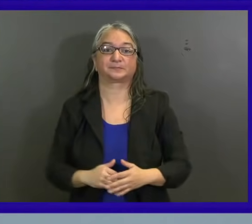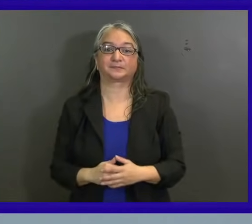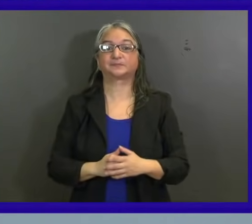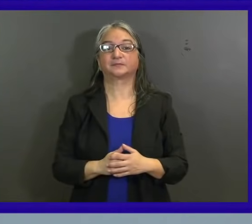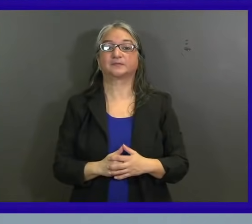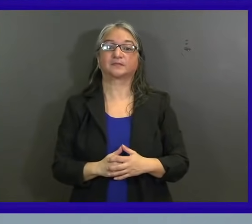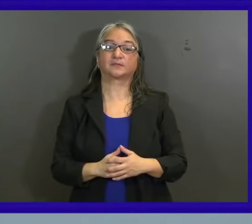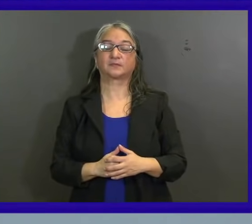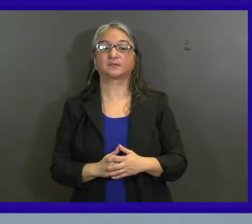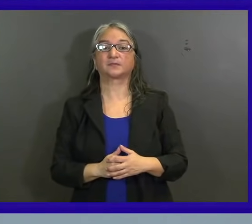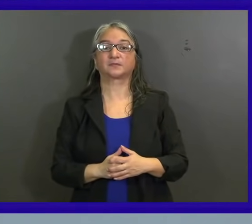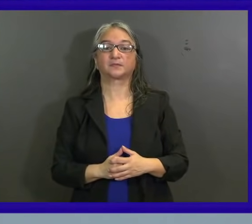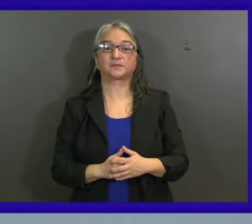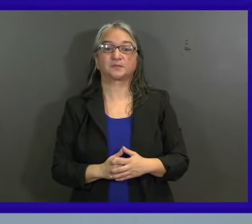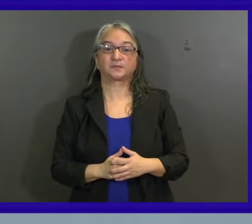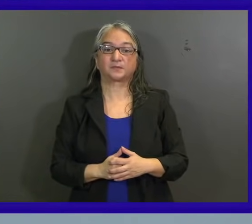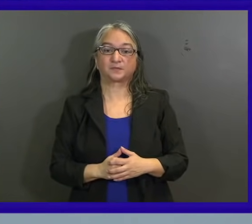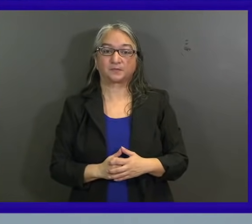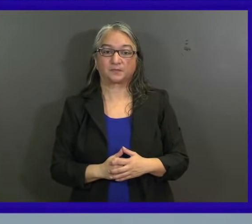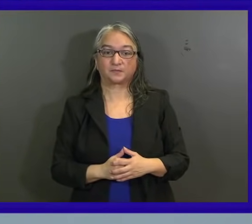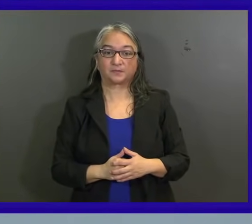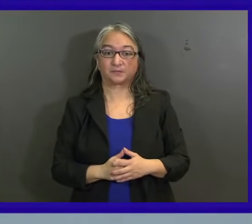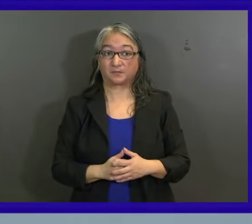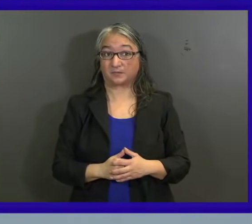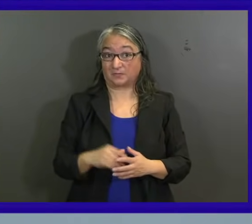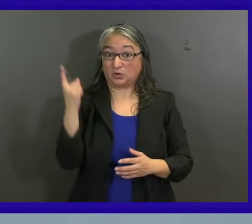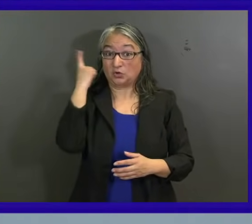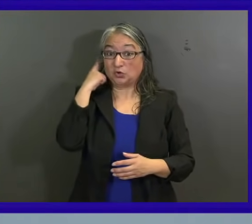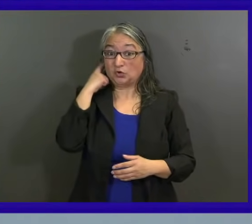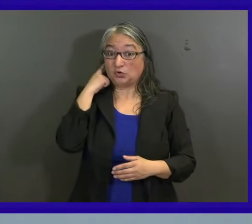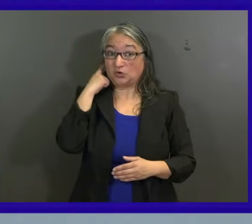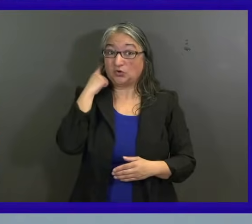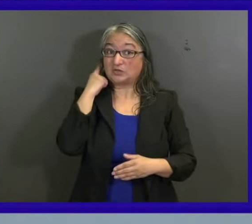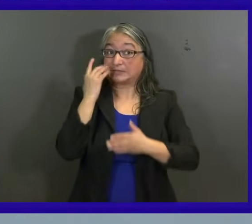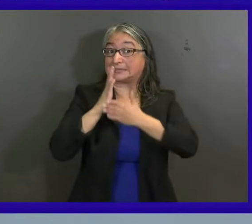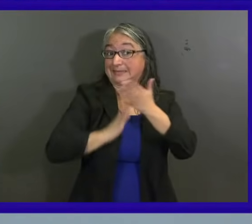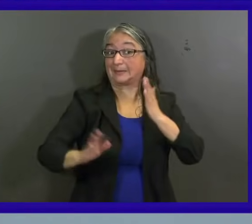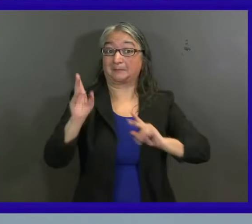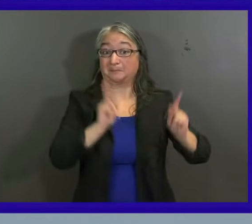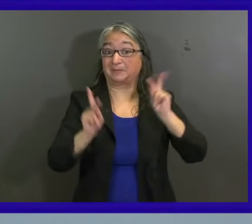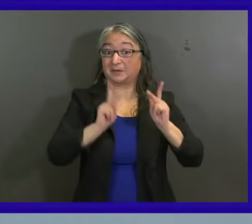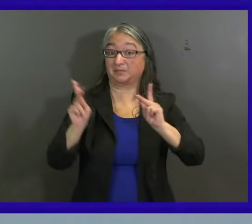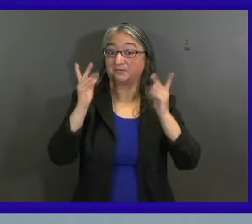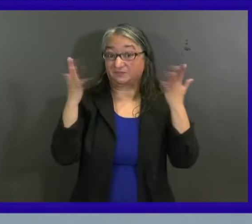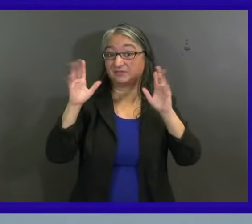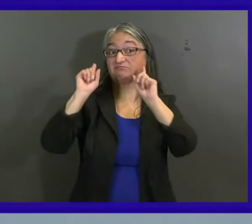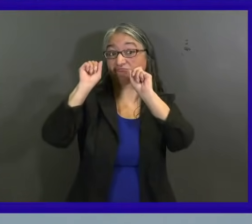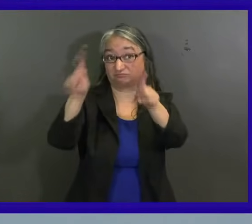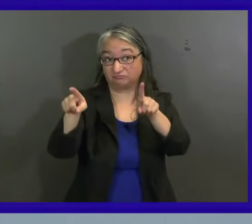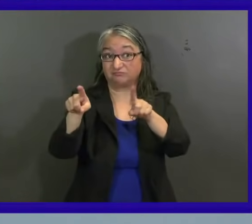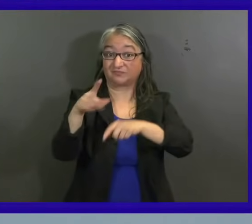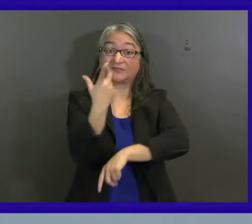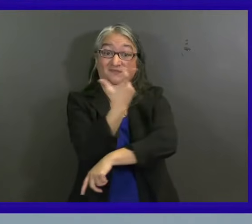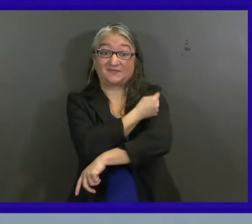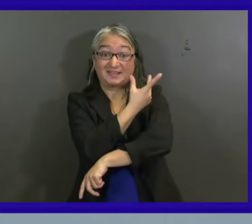i should tell you that we have heard that some folks have recently visited a regional vaccine clinic and didn't have an appointment so we're not able to be immunized